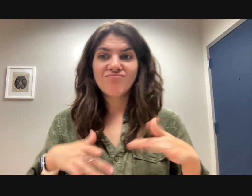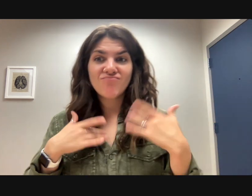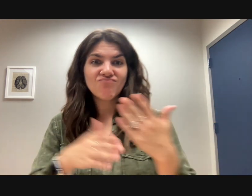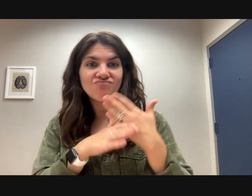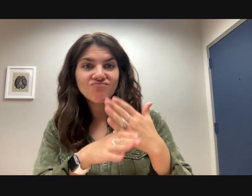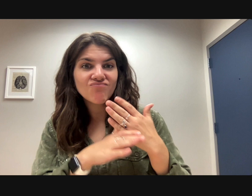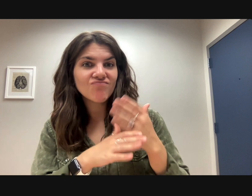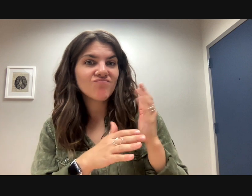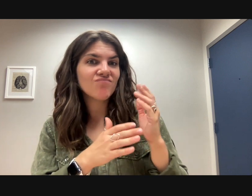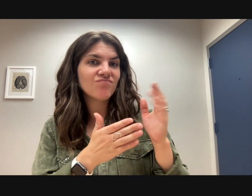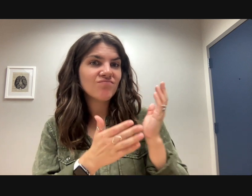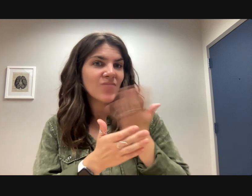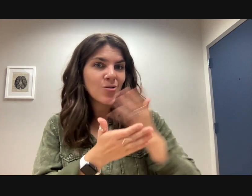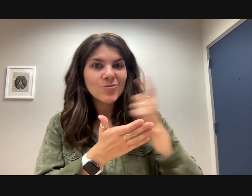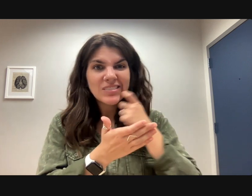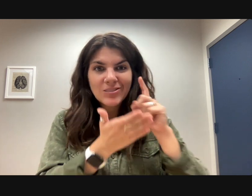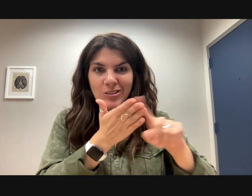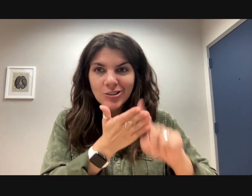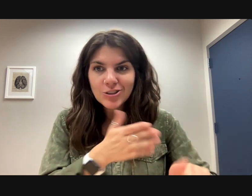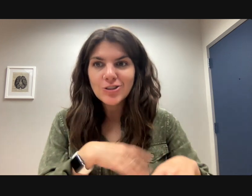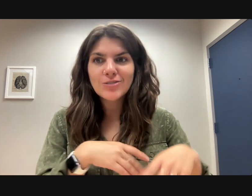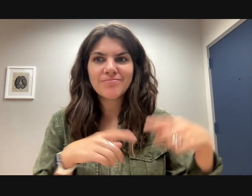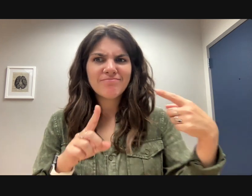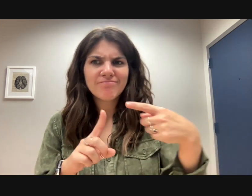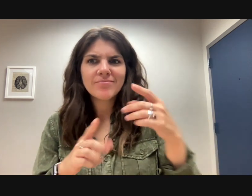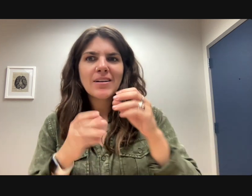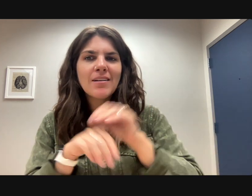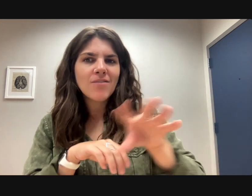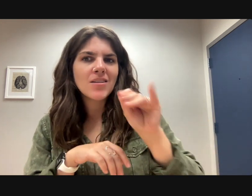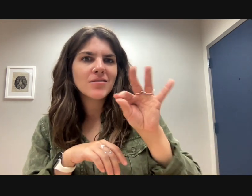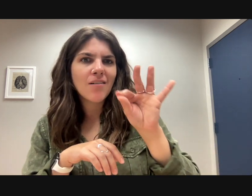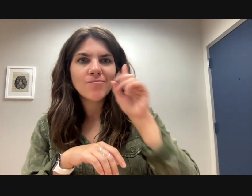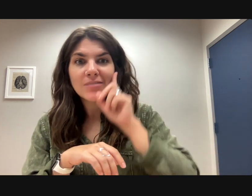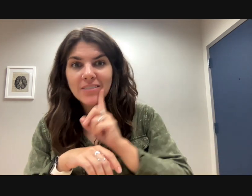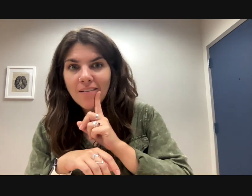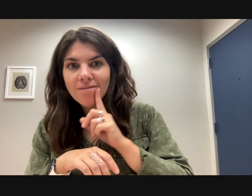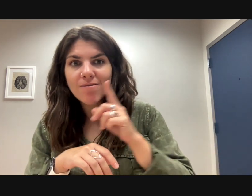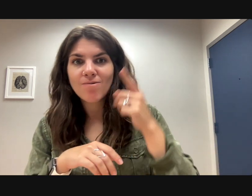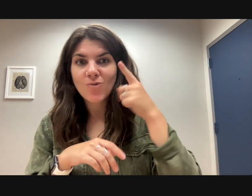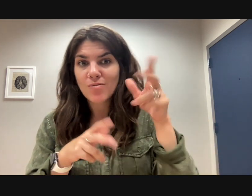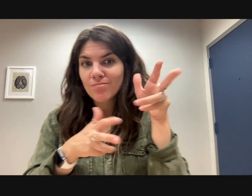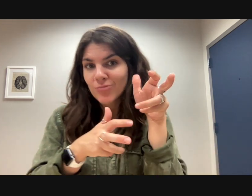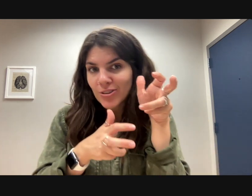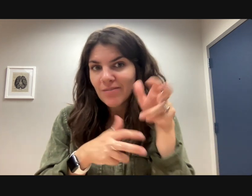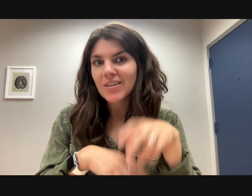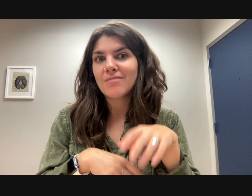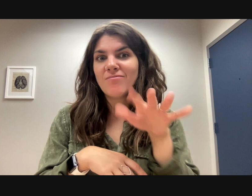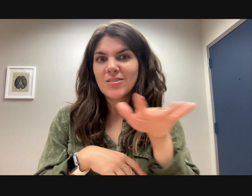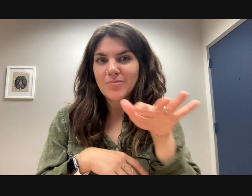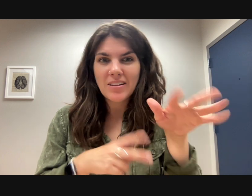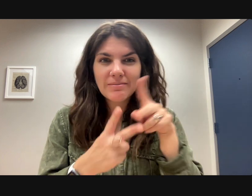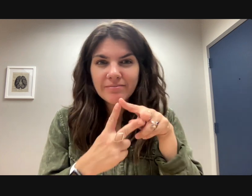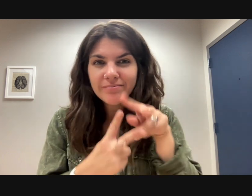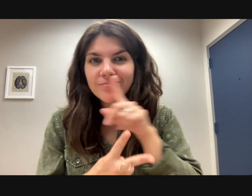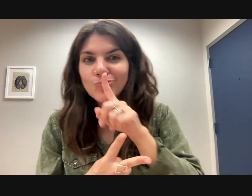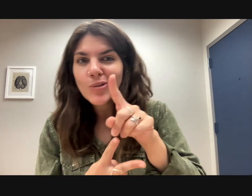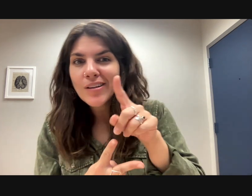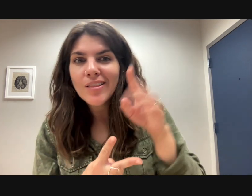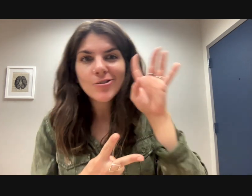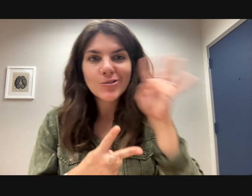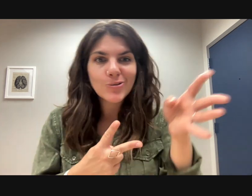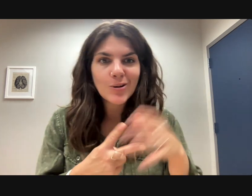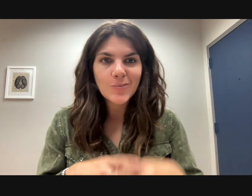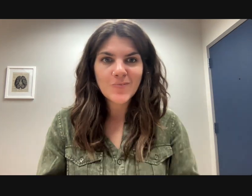I am excited to share our recent research, the Effects of Deafness on Perceiving Real and Pseudo Fingerspelling.